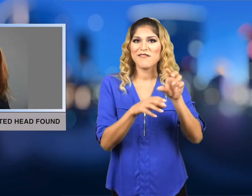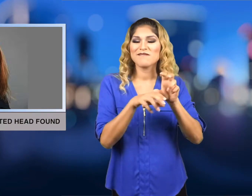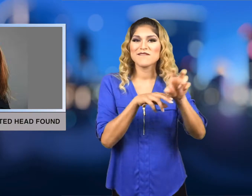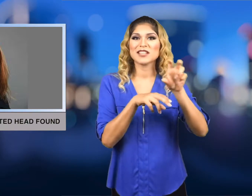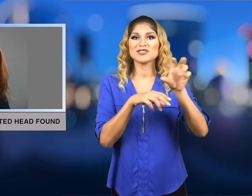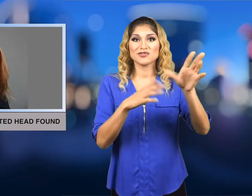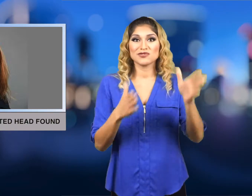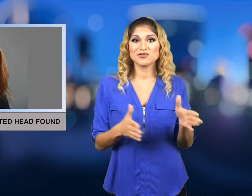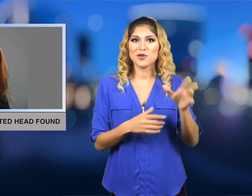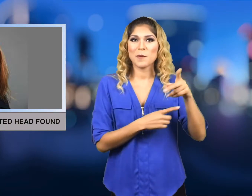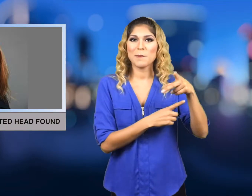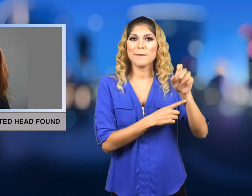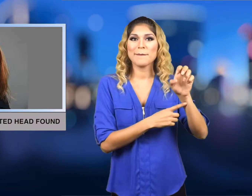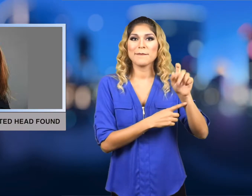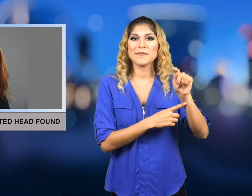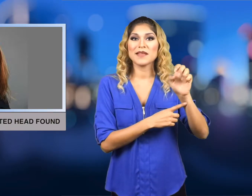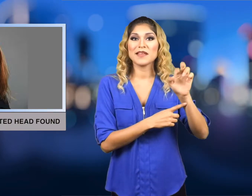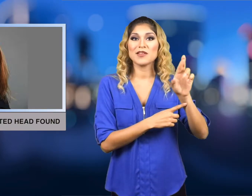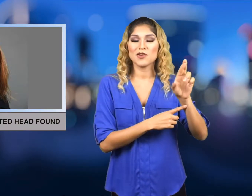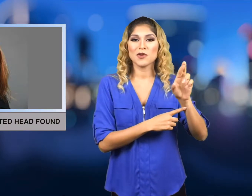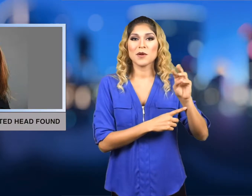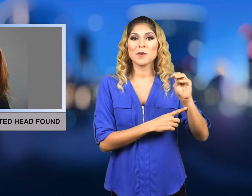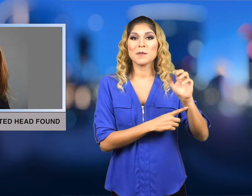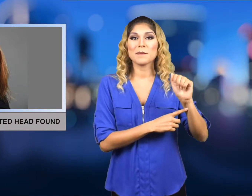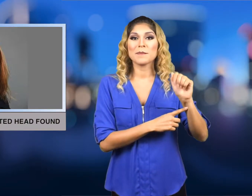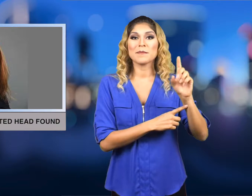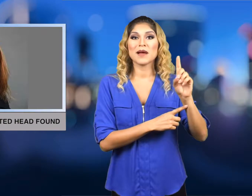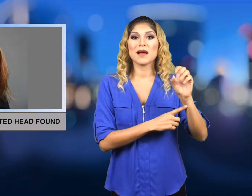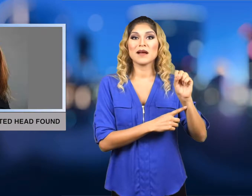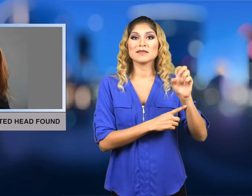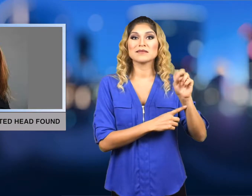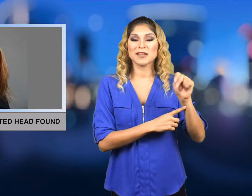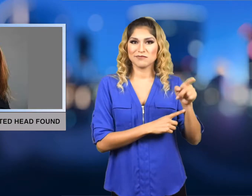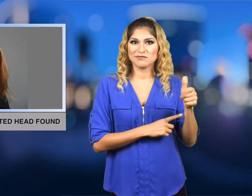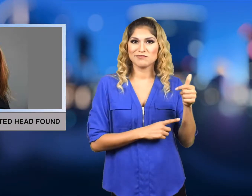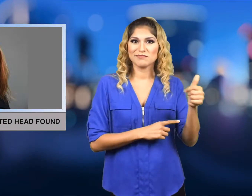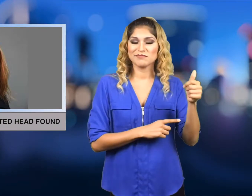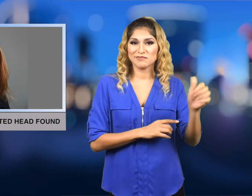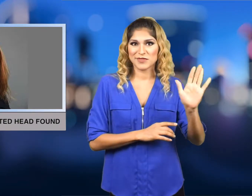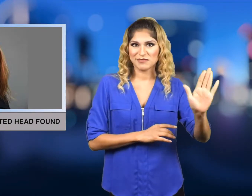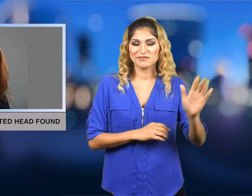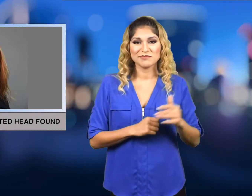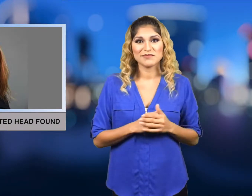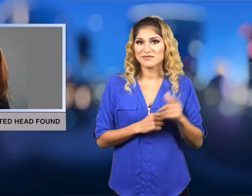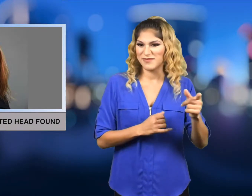owned by investor Peter Madsen.